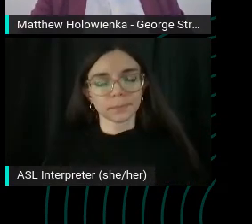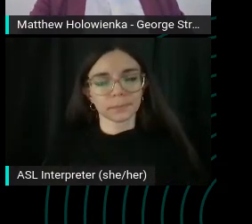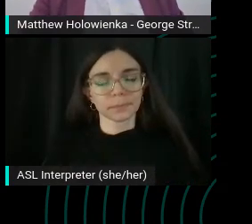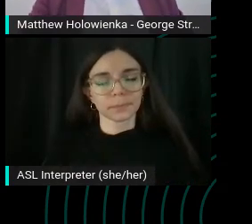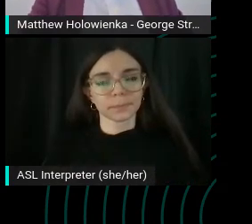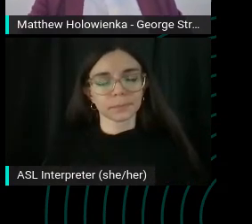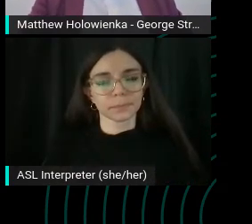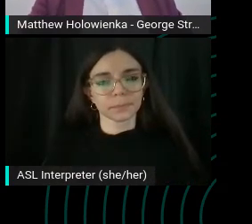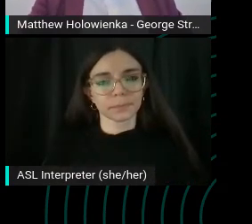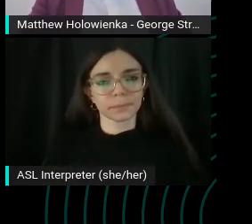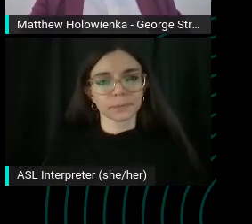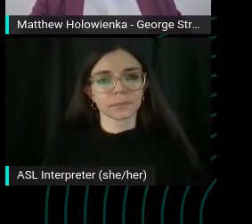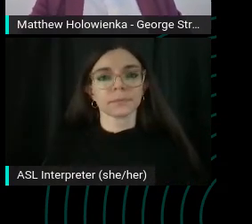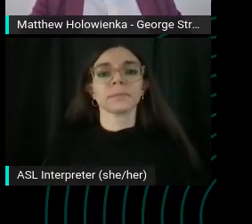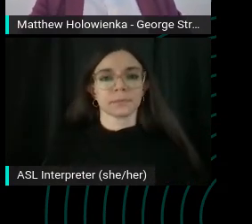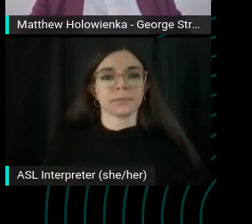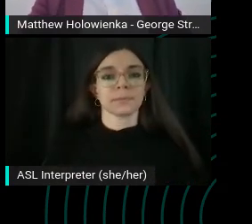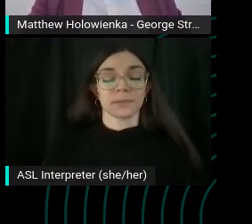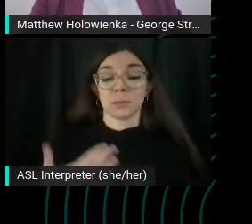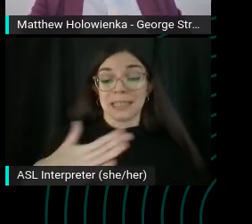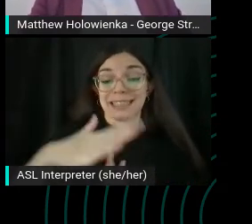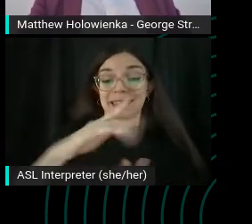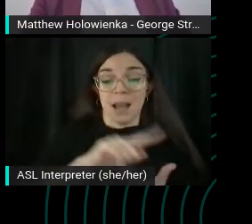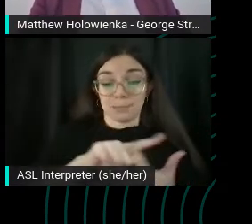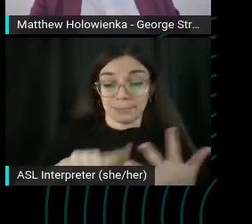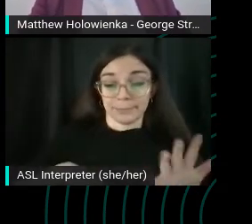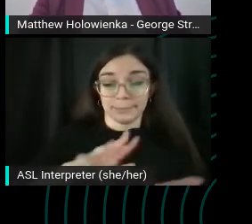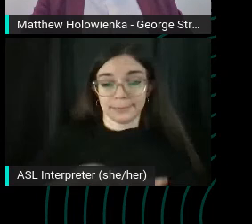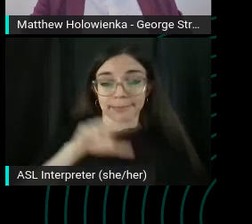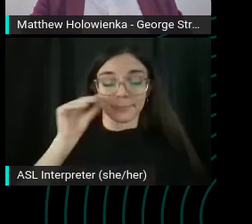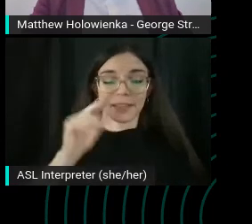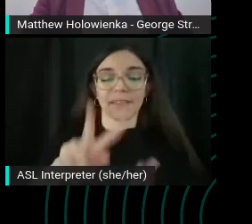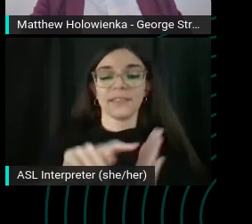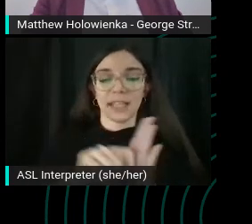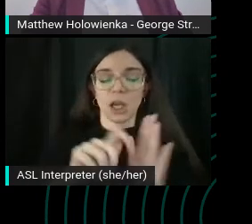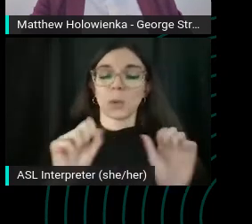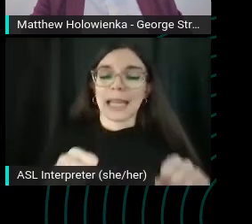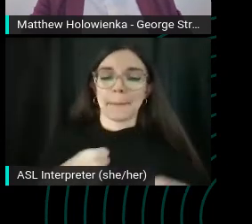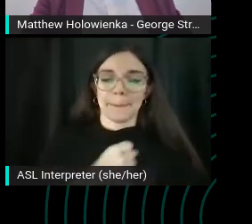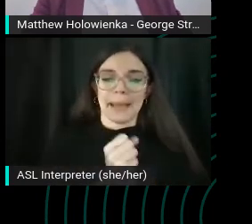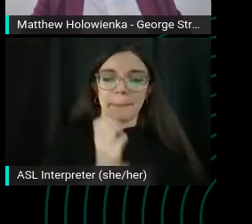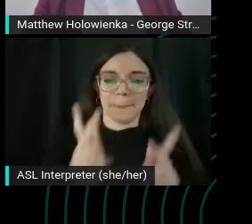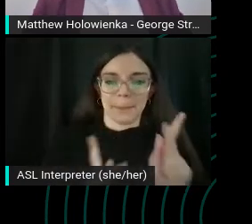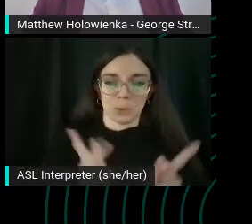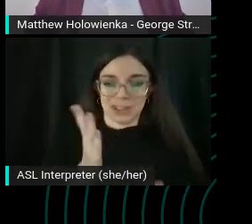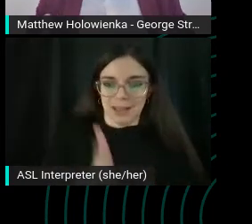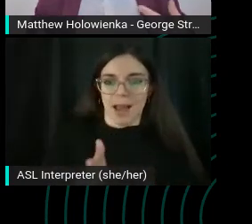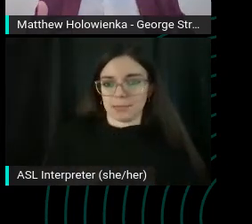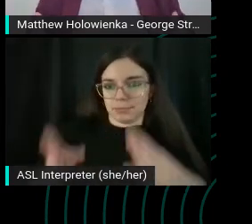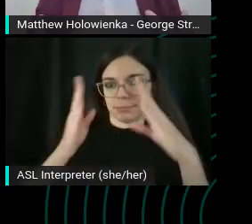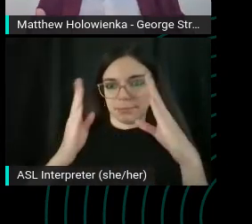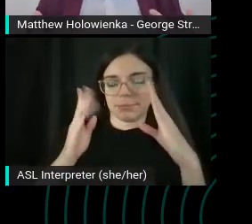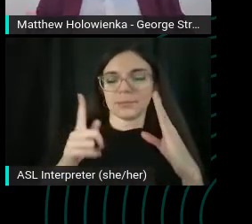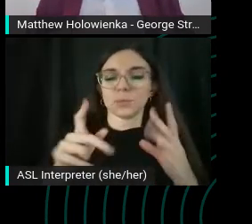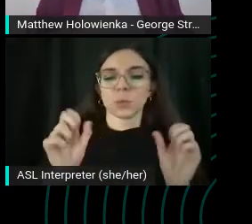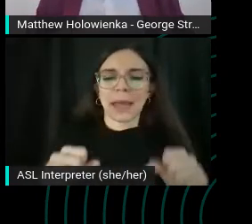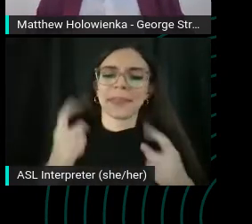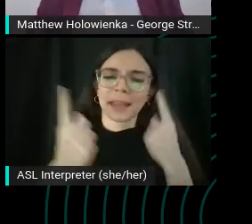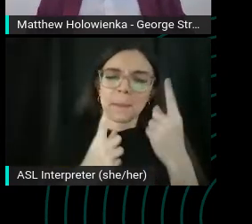So my top takeaways to share with you is that video can make people stop and pay attention. You can think about them, even though they are still narrative devices,